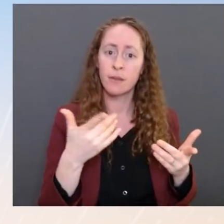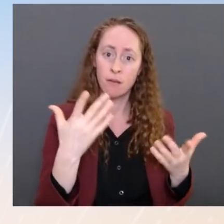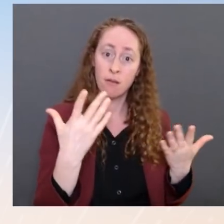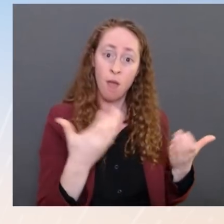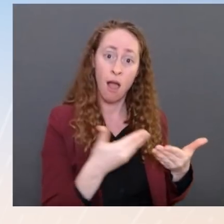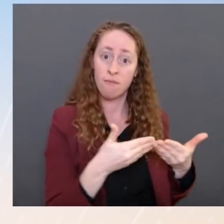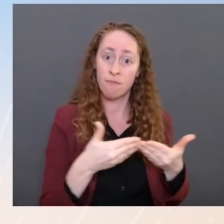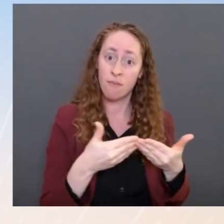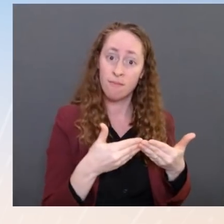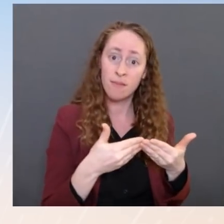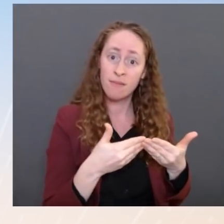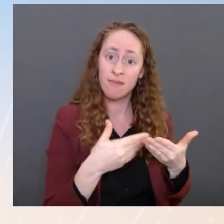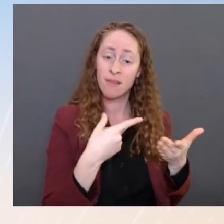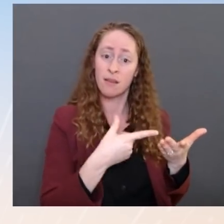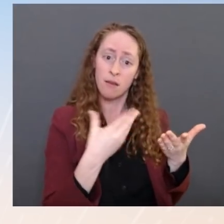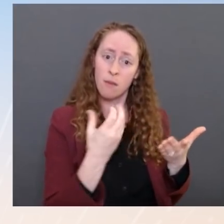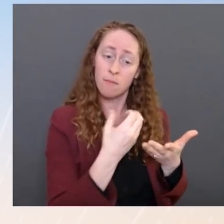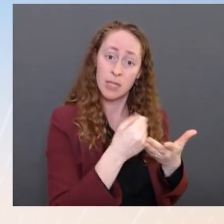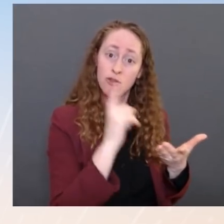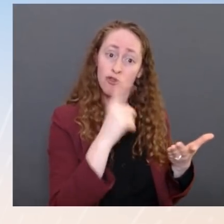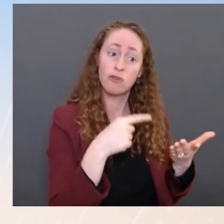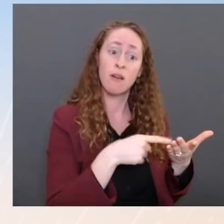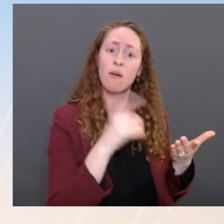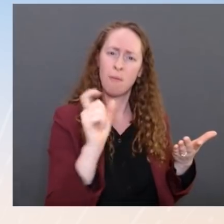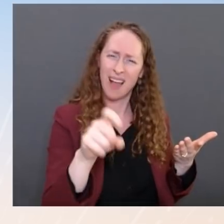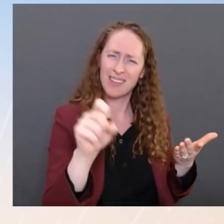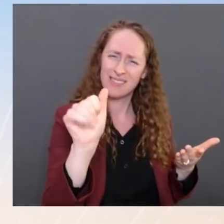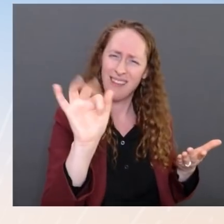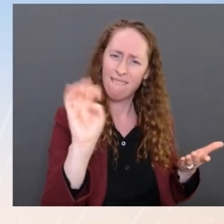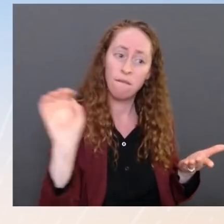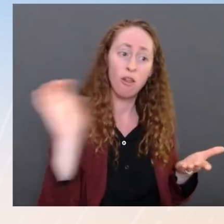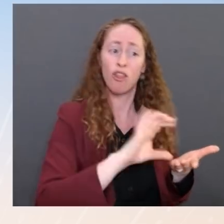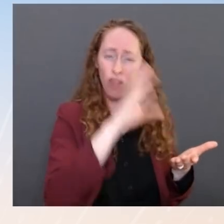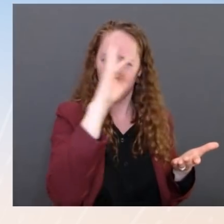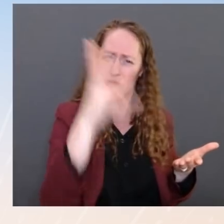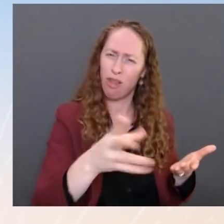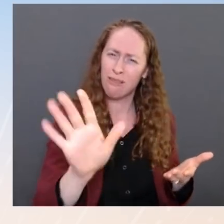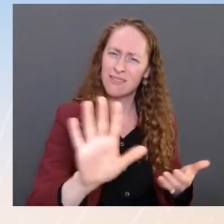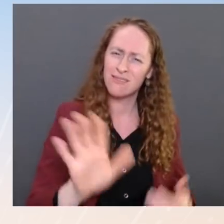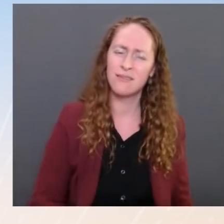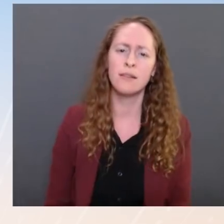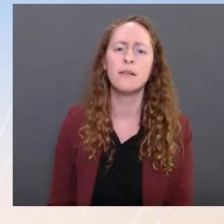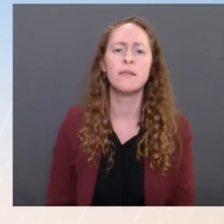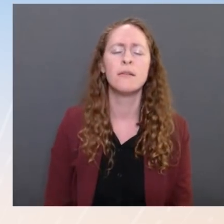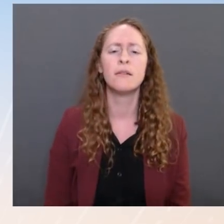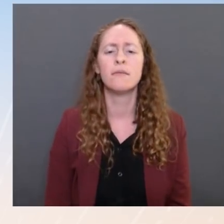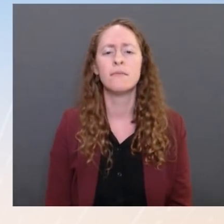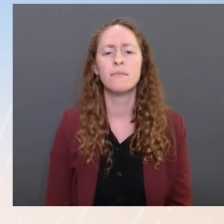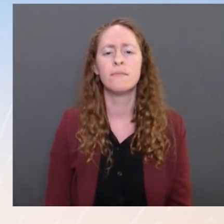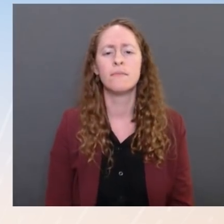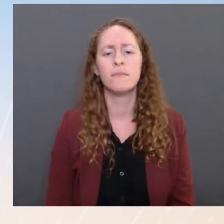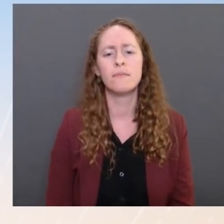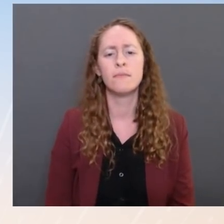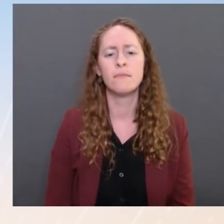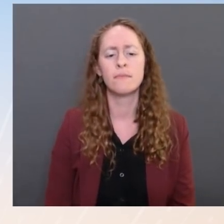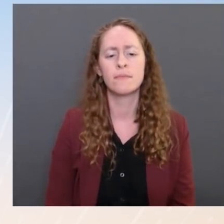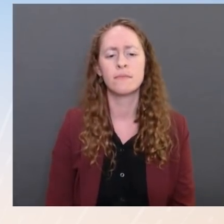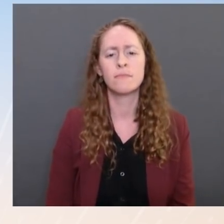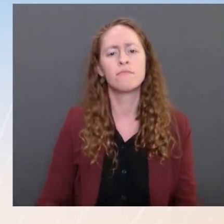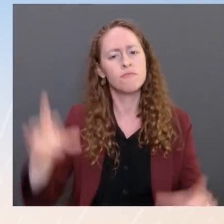The Press: When the President spoke with Philippines' President-Elect Ferdinand Marcos last night, did they discuss either the dispute with China